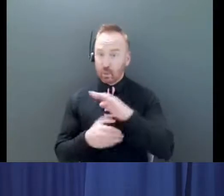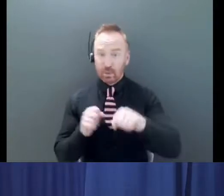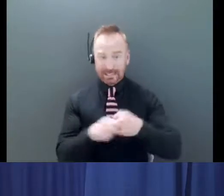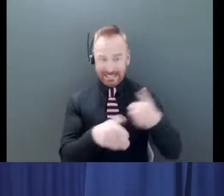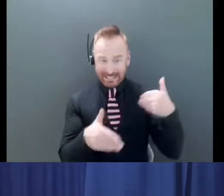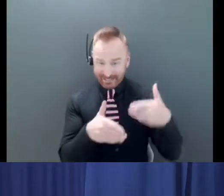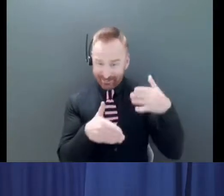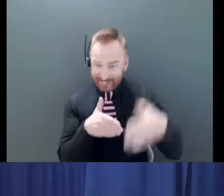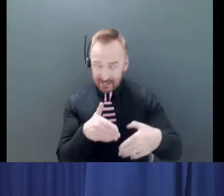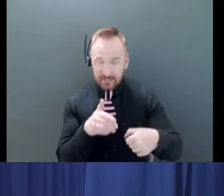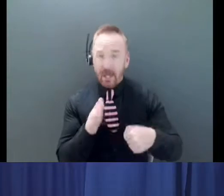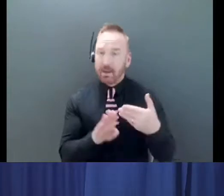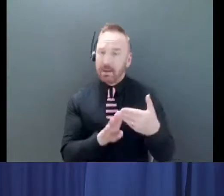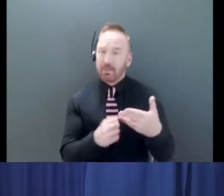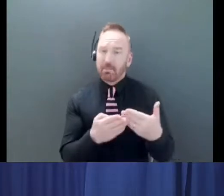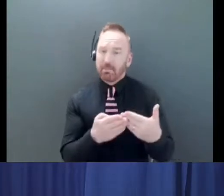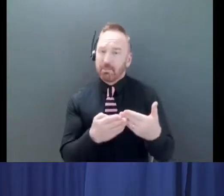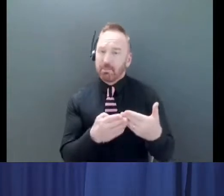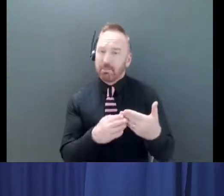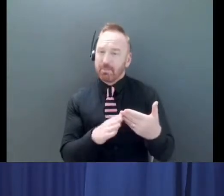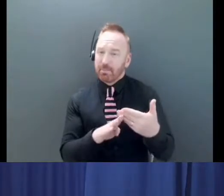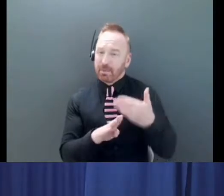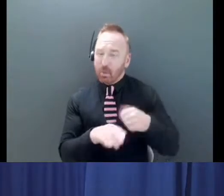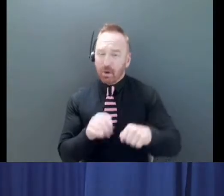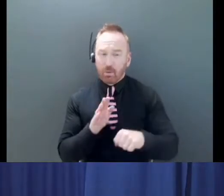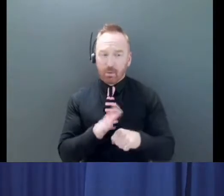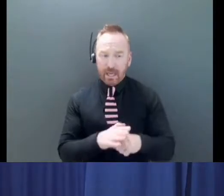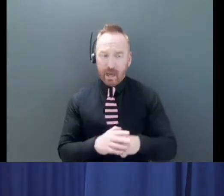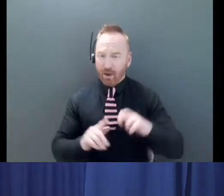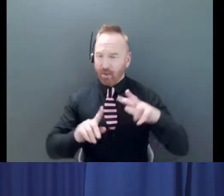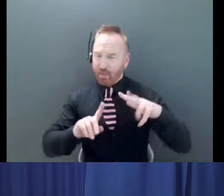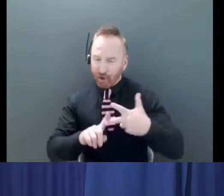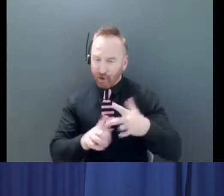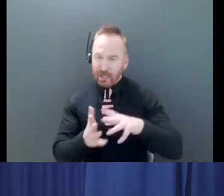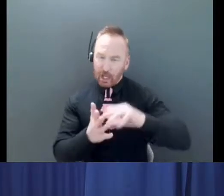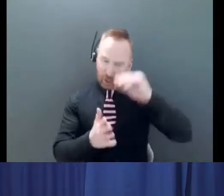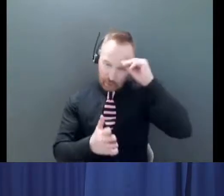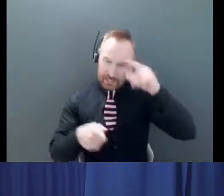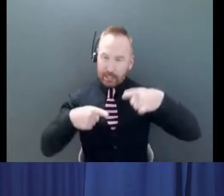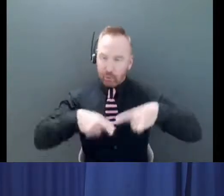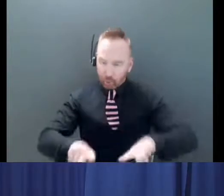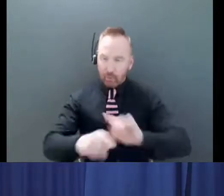survey to gauge how they were doing at the end of the 2020,